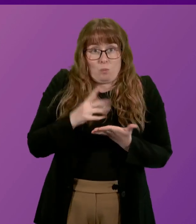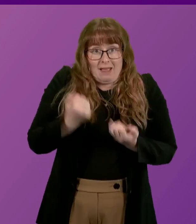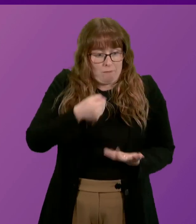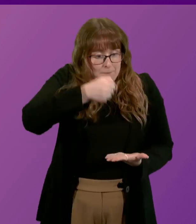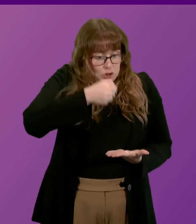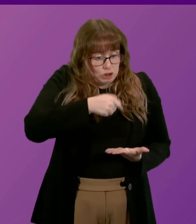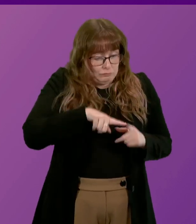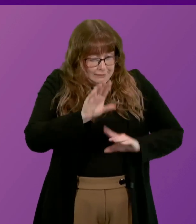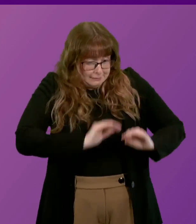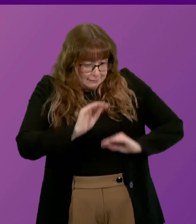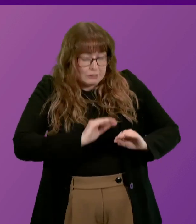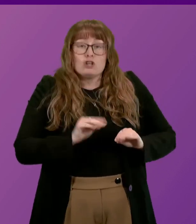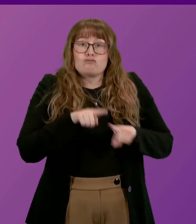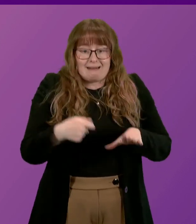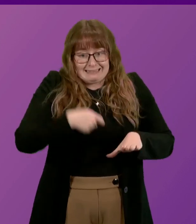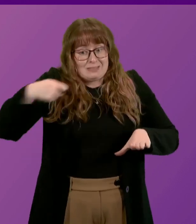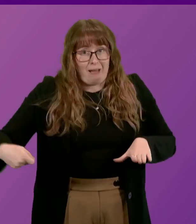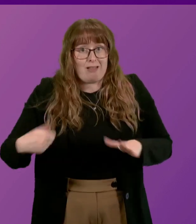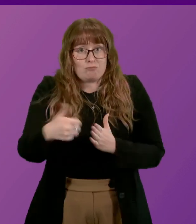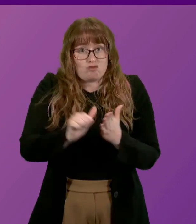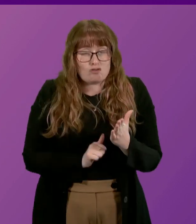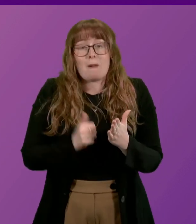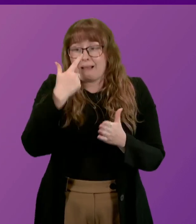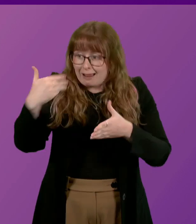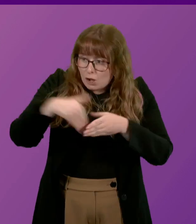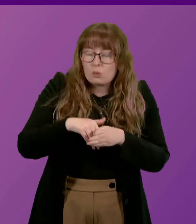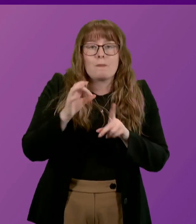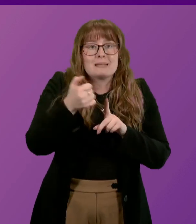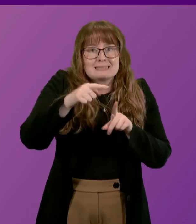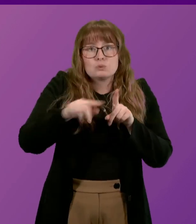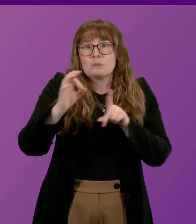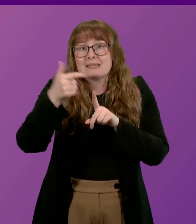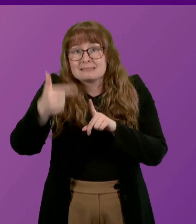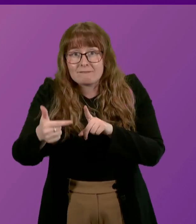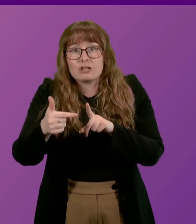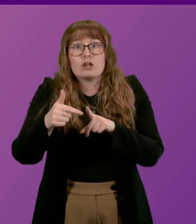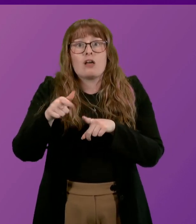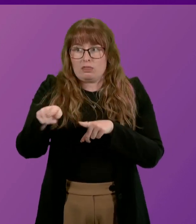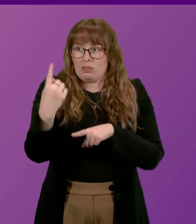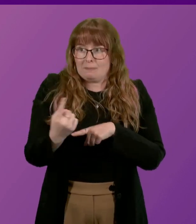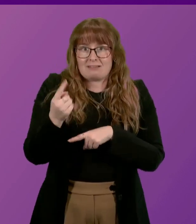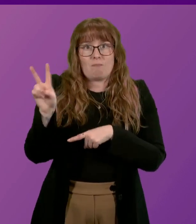to expand the programme to primary 6 and 7 pupils who are eligible for the Scottish child payment,